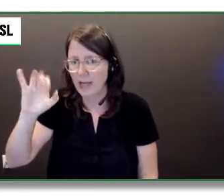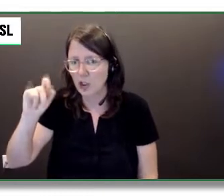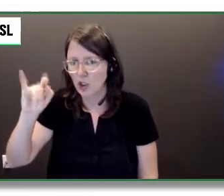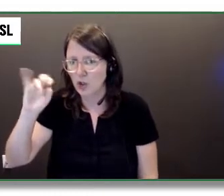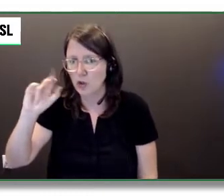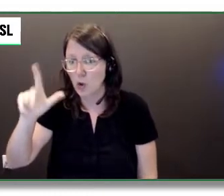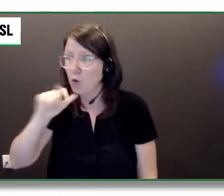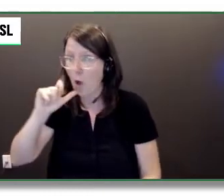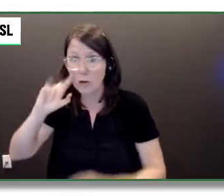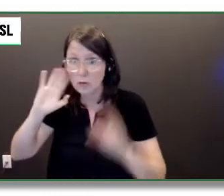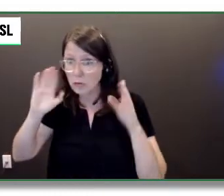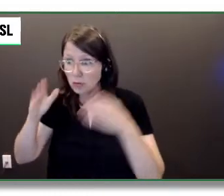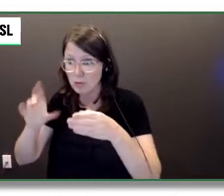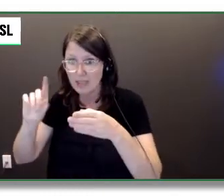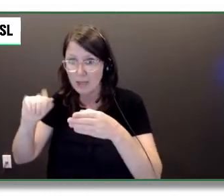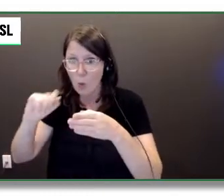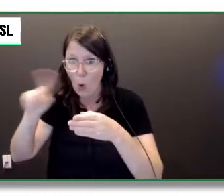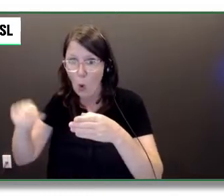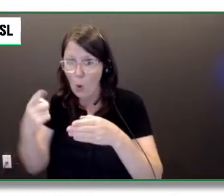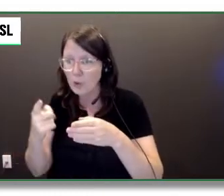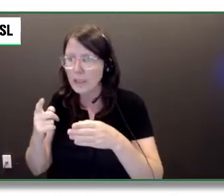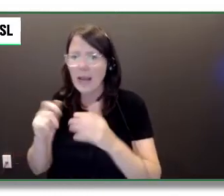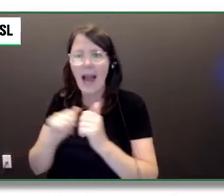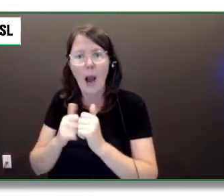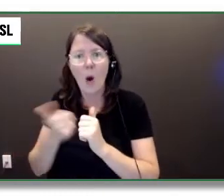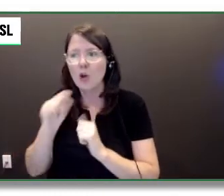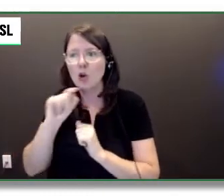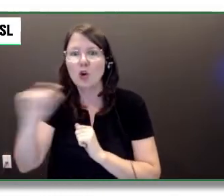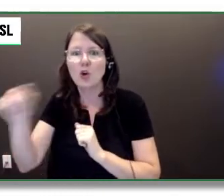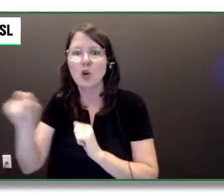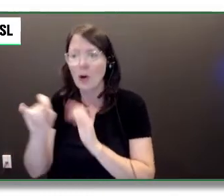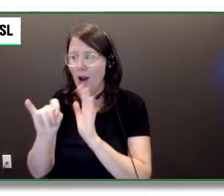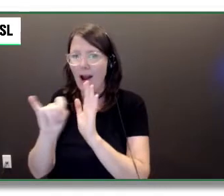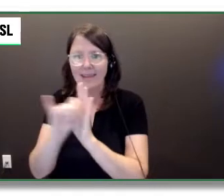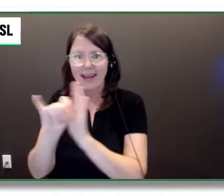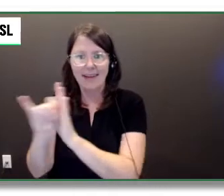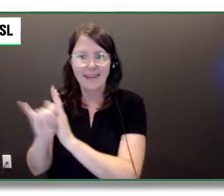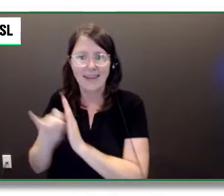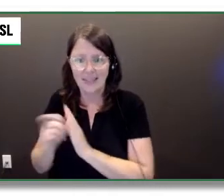identities. So that's why the disability justice movement centers disabled BIPOC